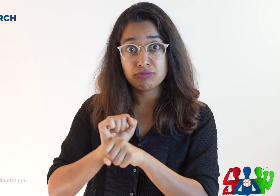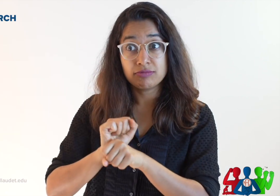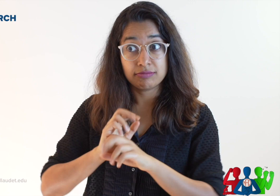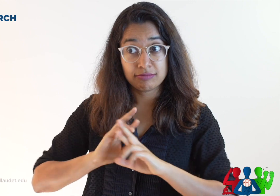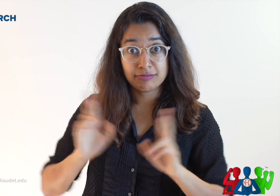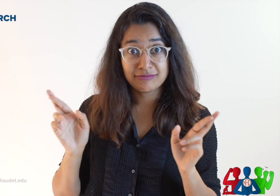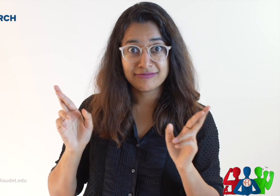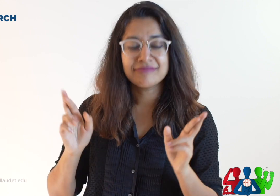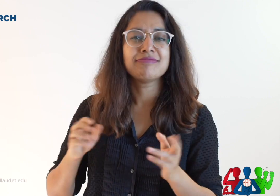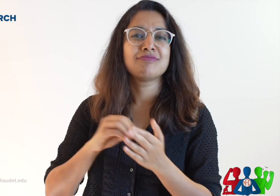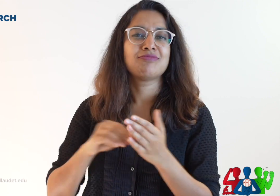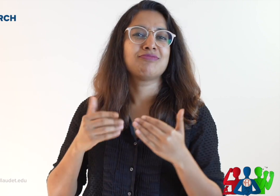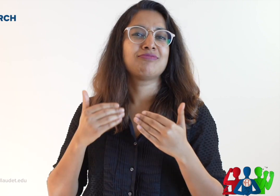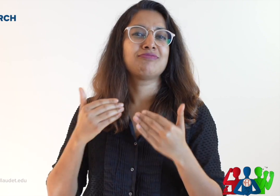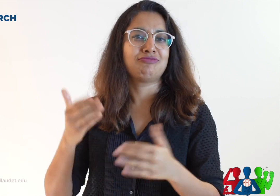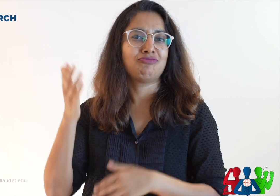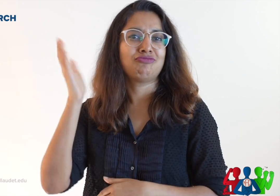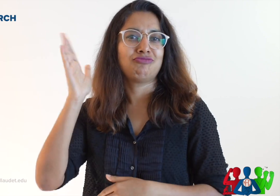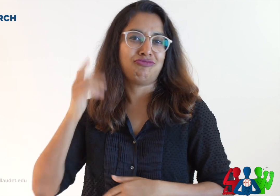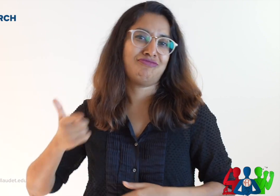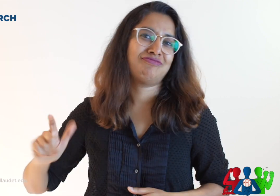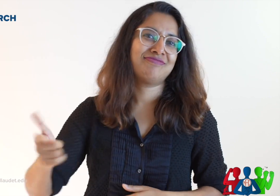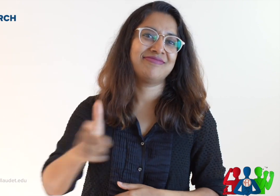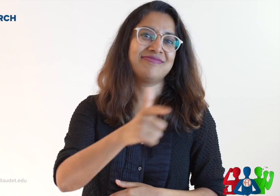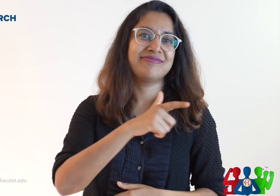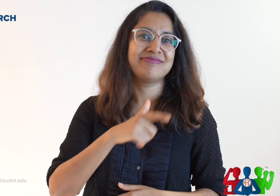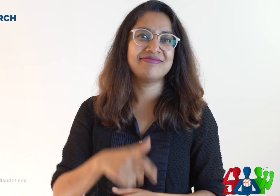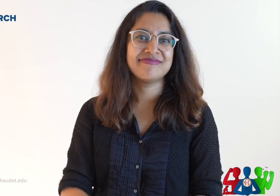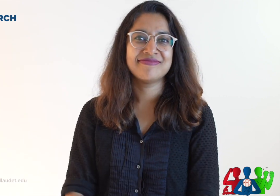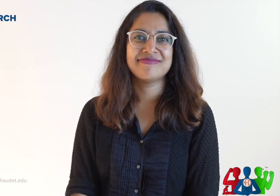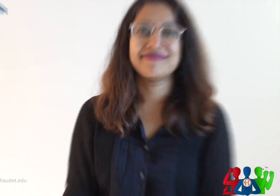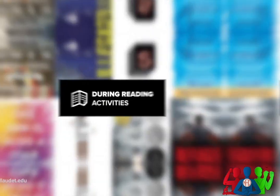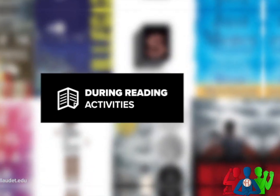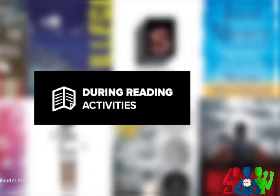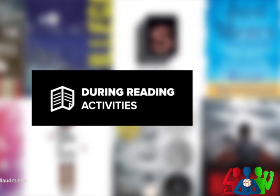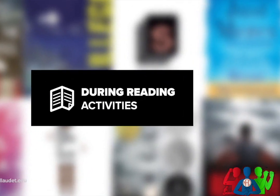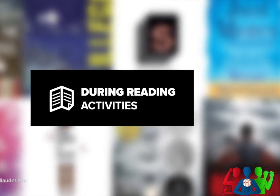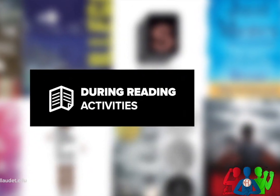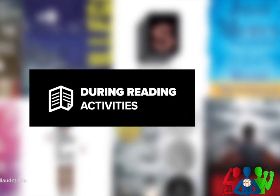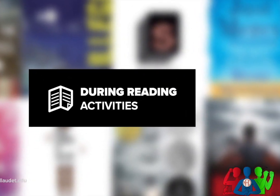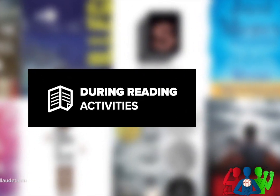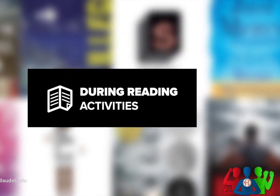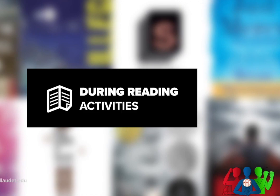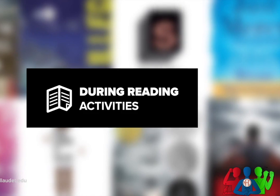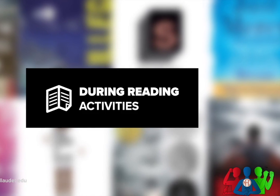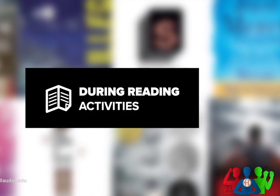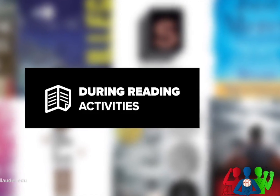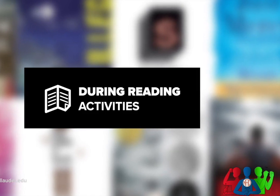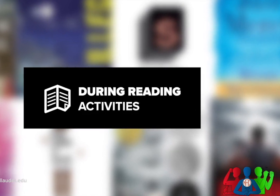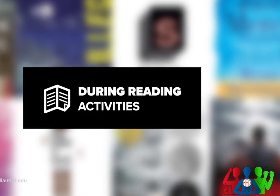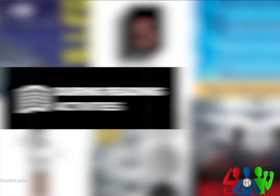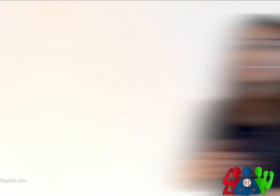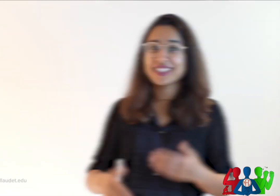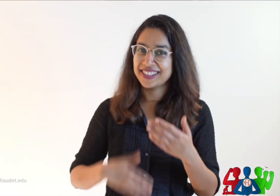We provide them feedback along the way so that when they’re ready to do their work, they can do it and then present their findings.